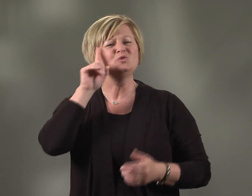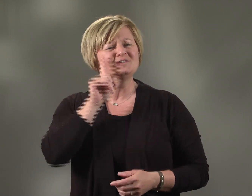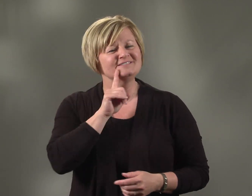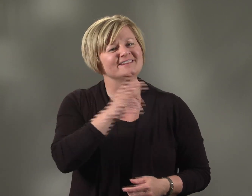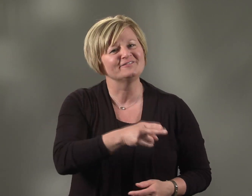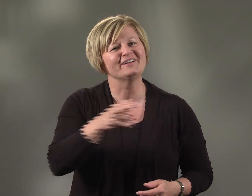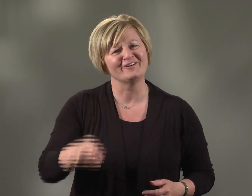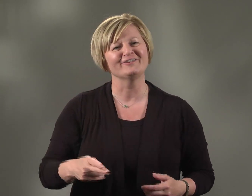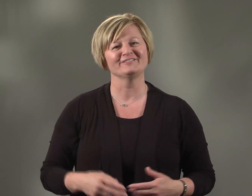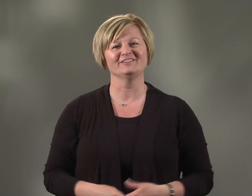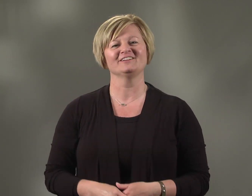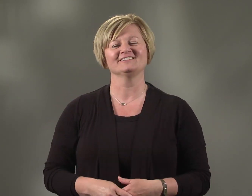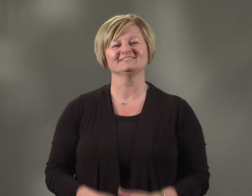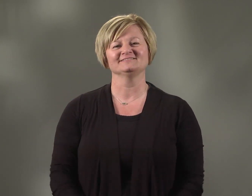who are deaf and hard of hearing.